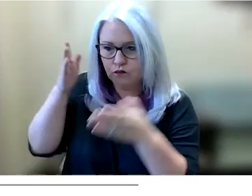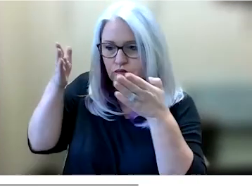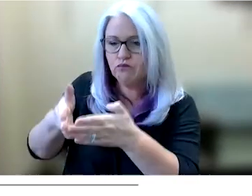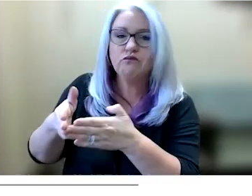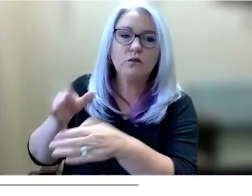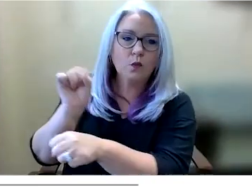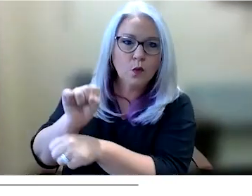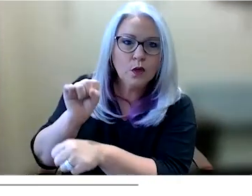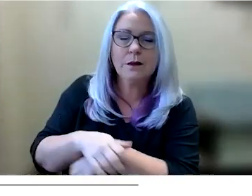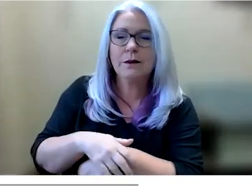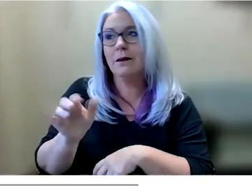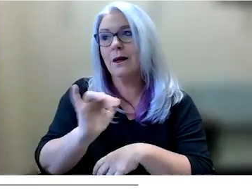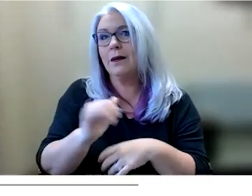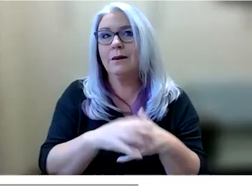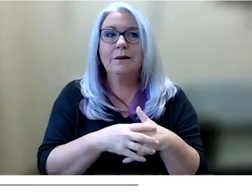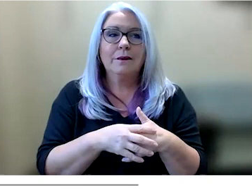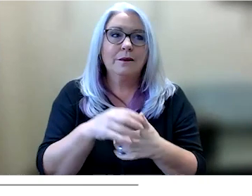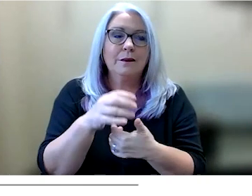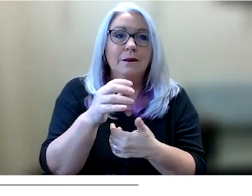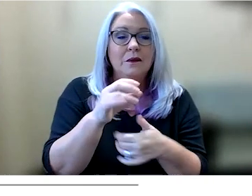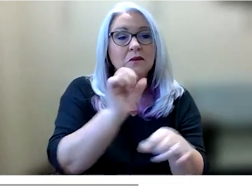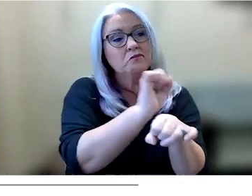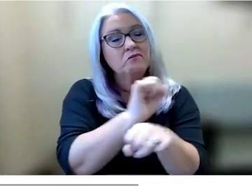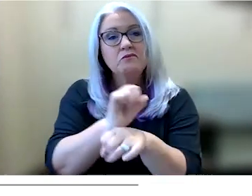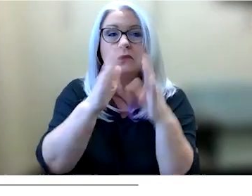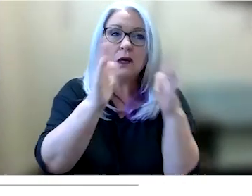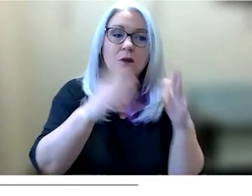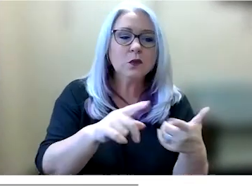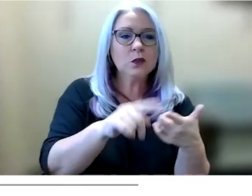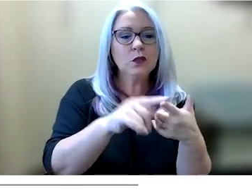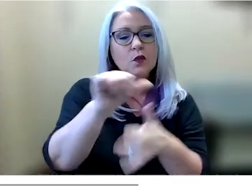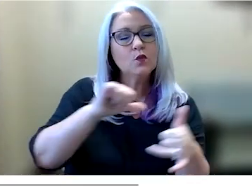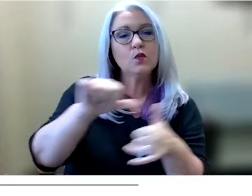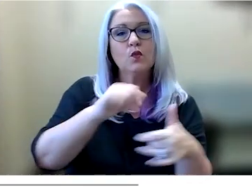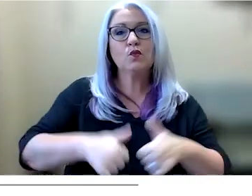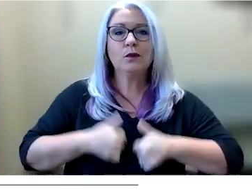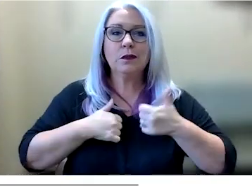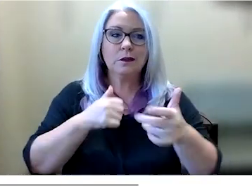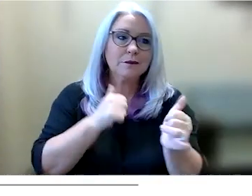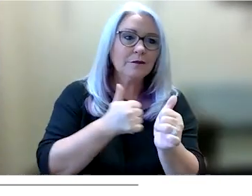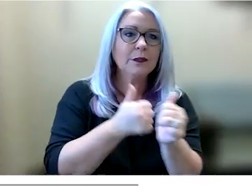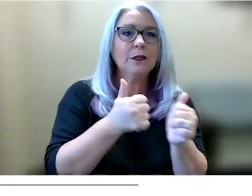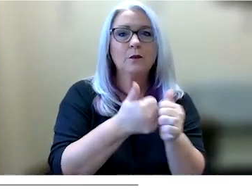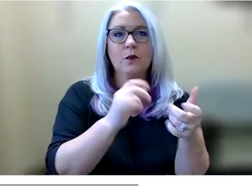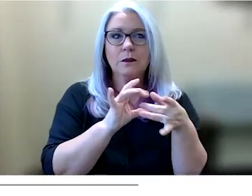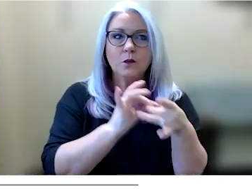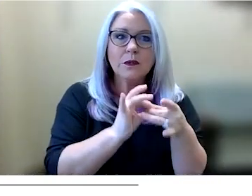like chores, errands, hobbies, your social life, keeping up with relationship, that goes out